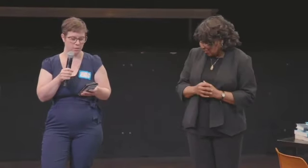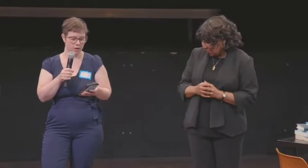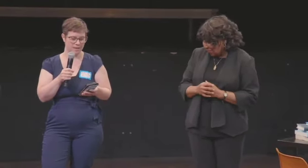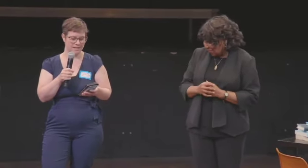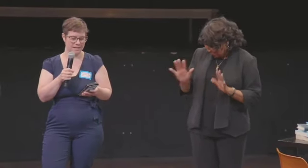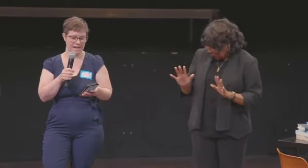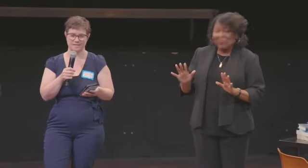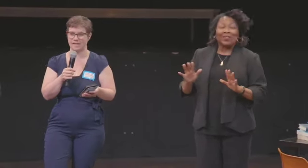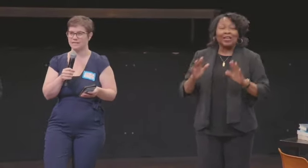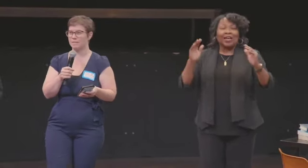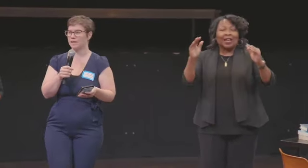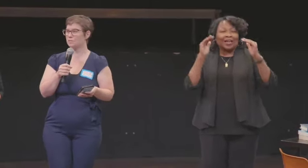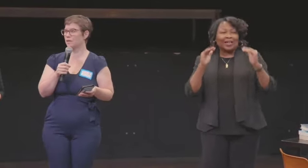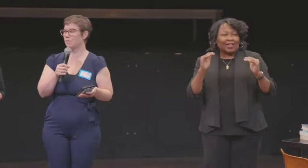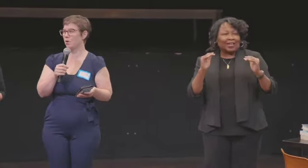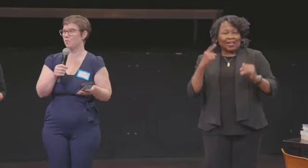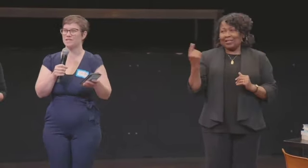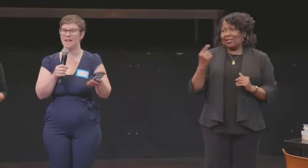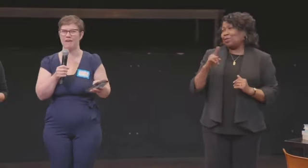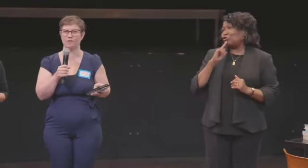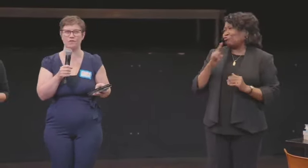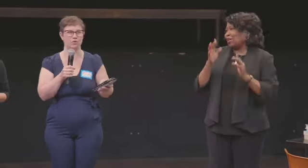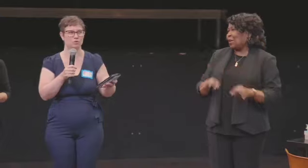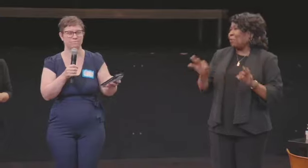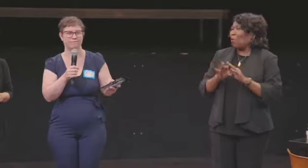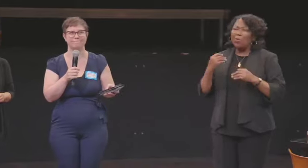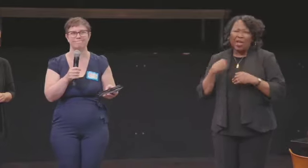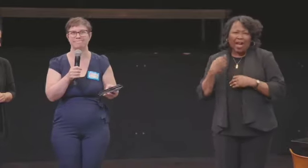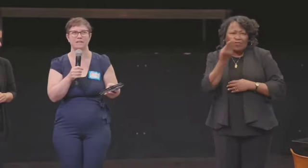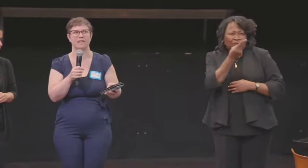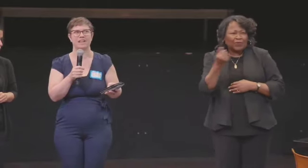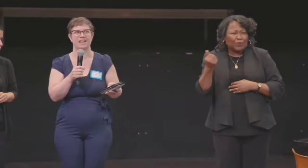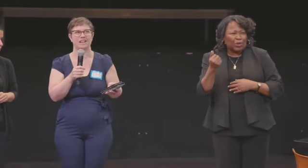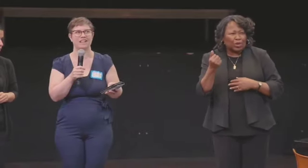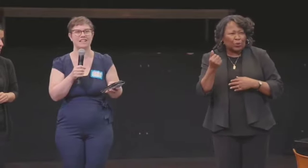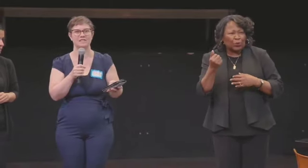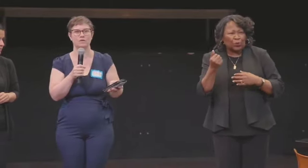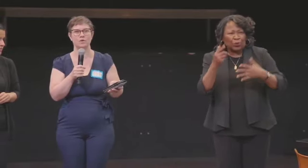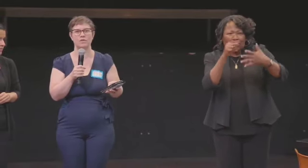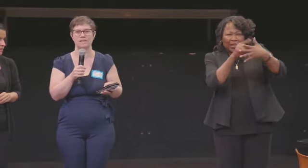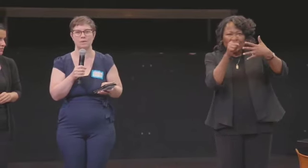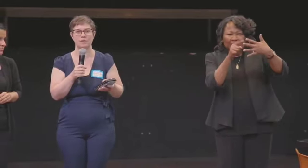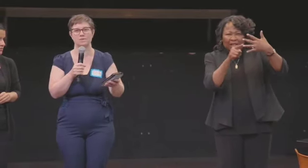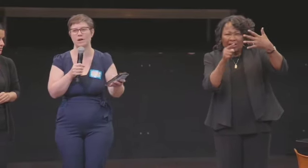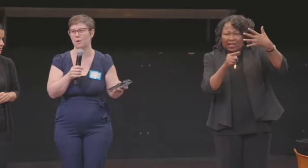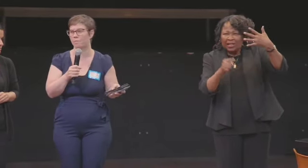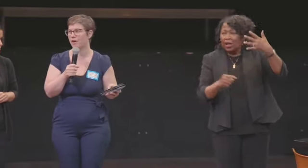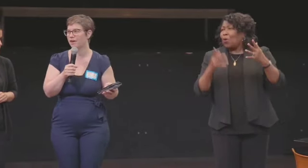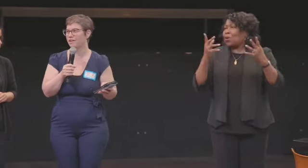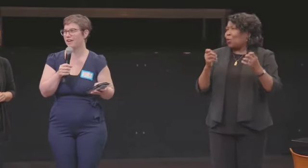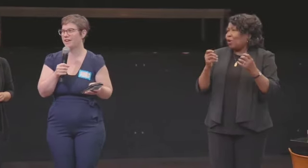So we'll go onto the next thing, something that's really important. We just have a list of a few things that we just want to impart